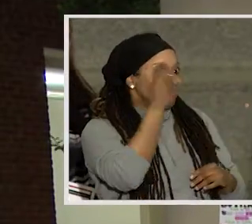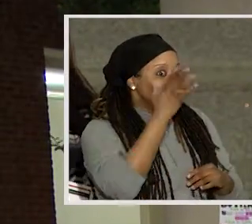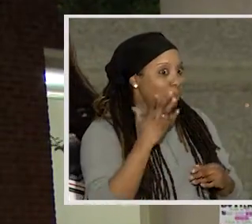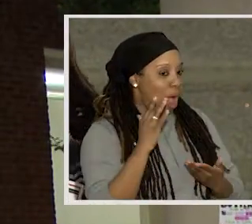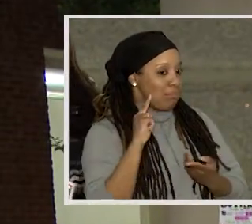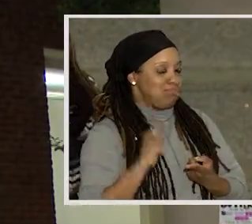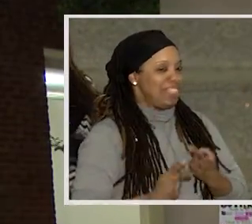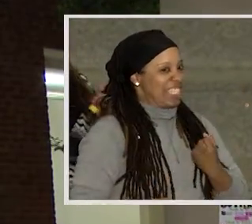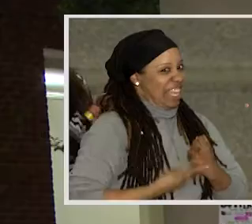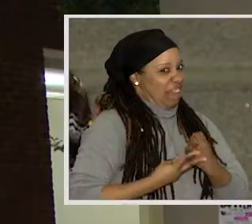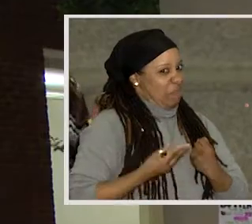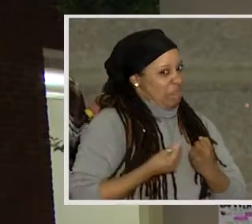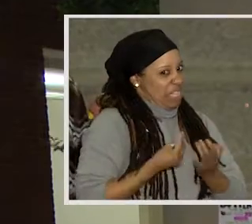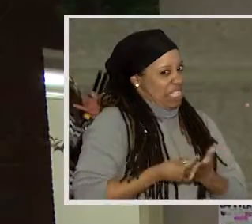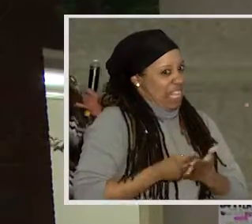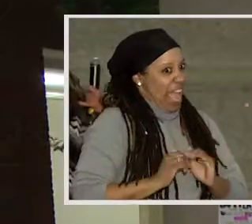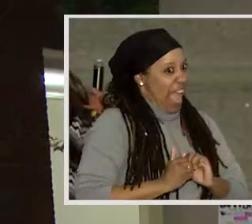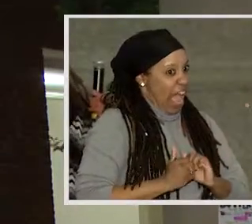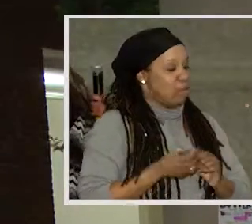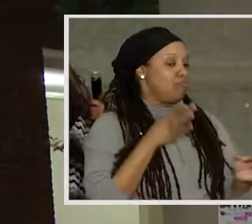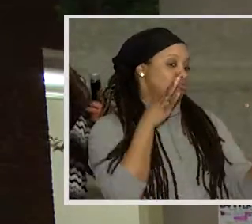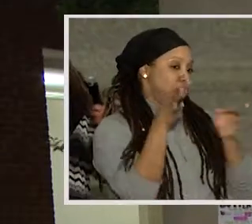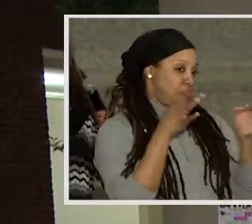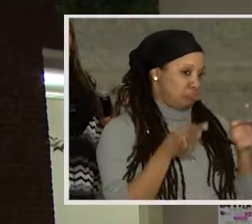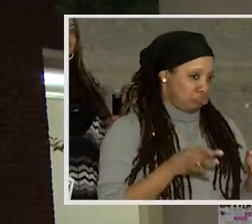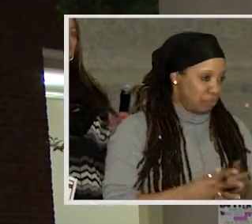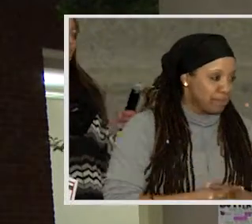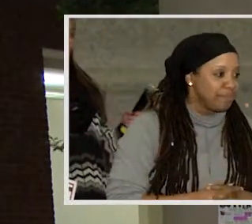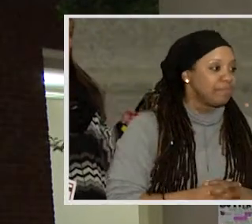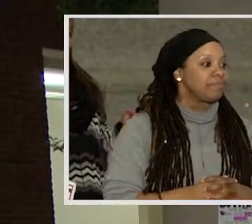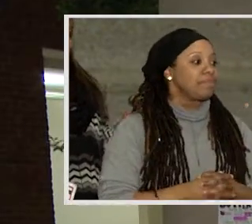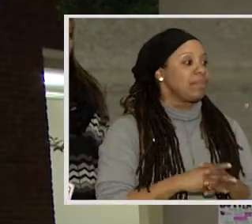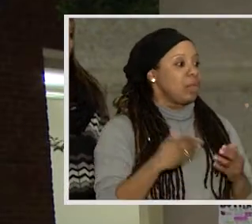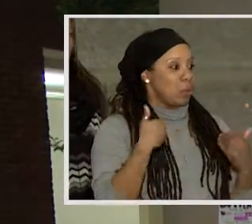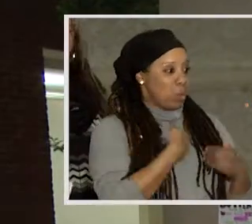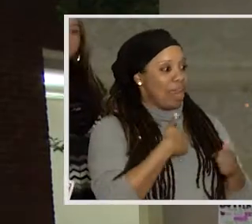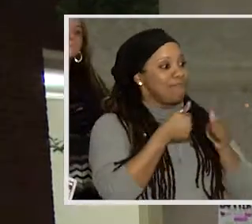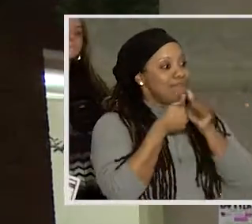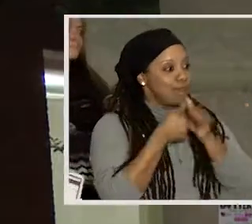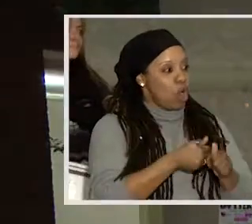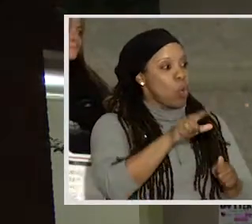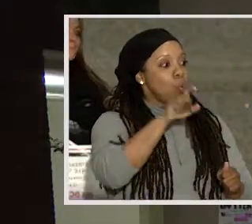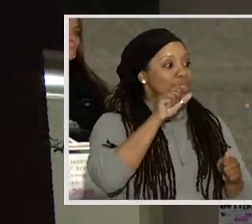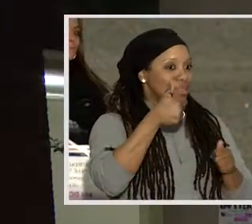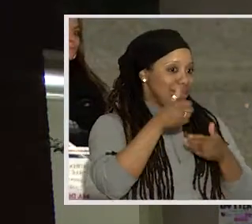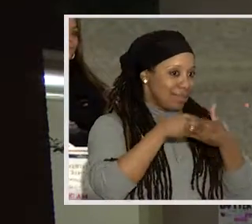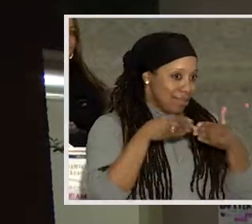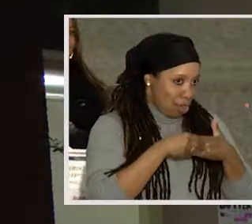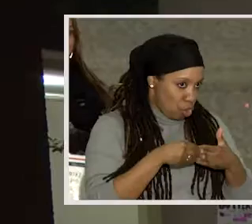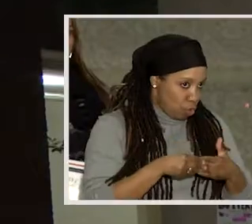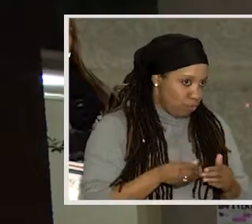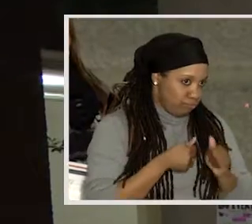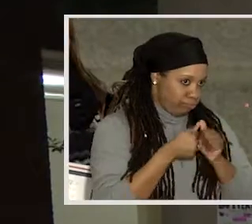4 AND WE STAYED WITH THE $100 BUT THAT'S 100%.